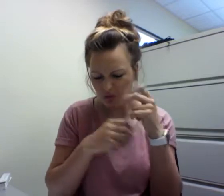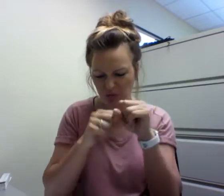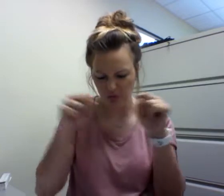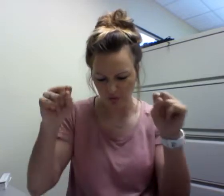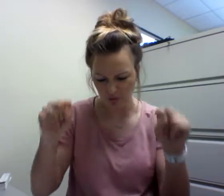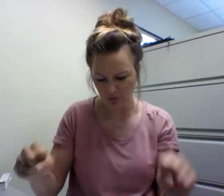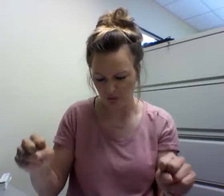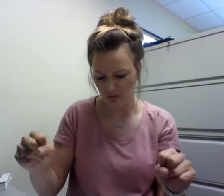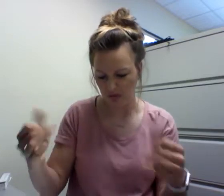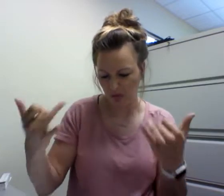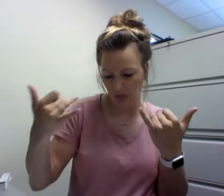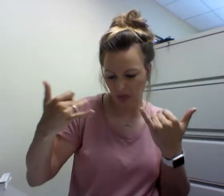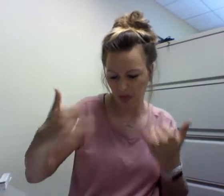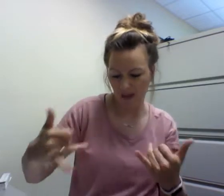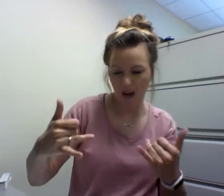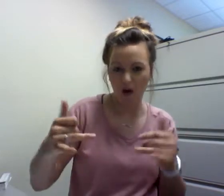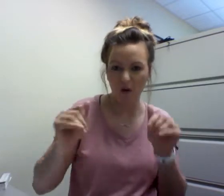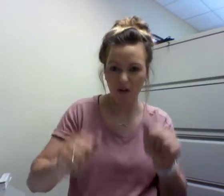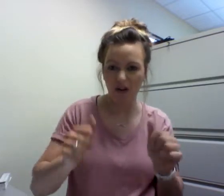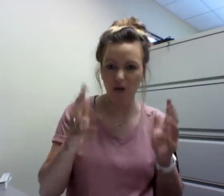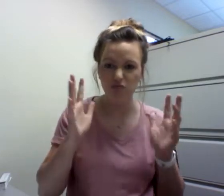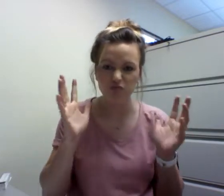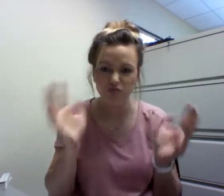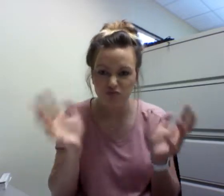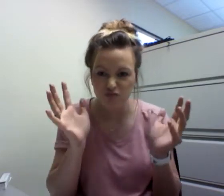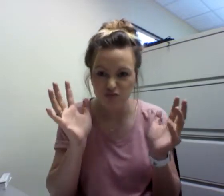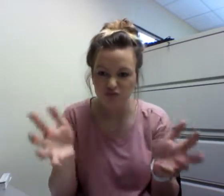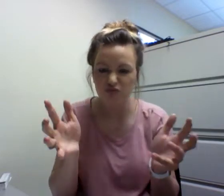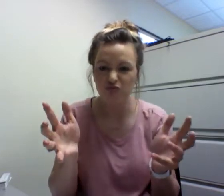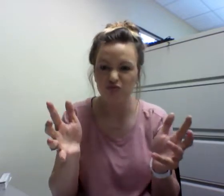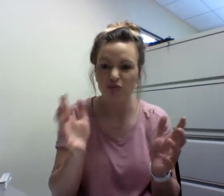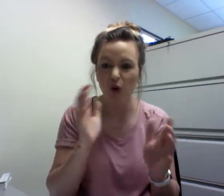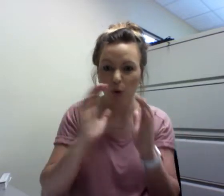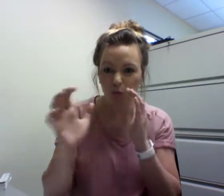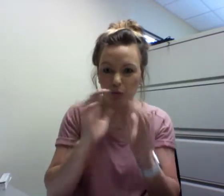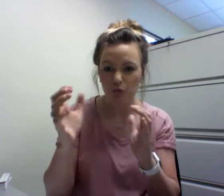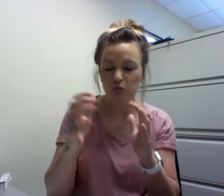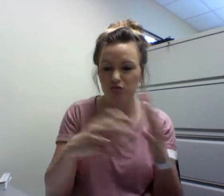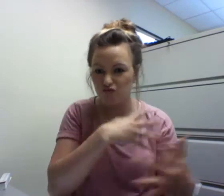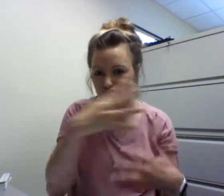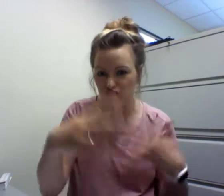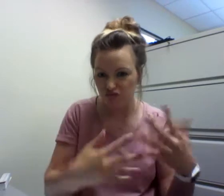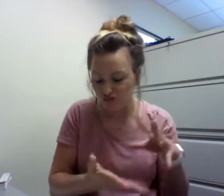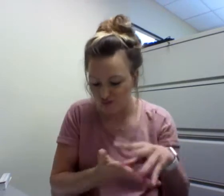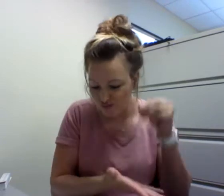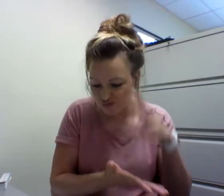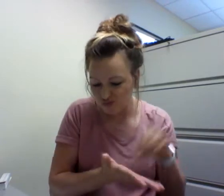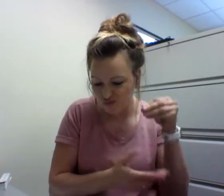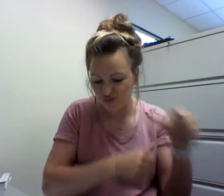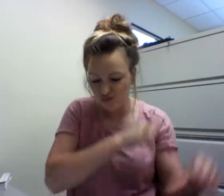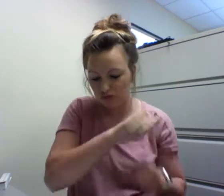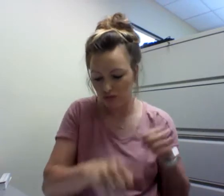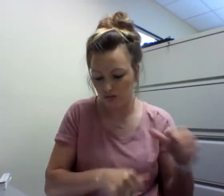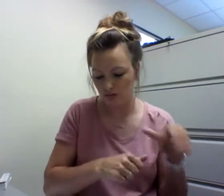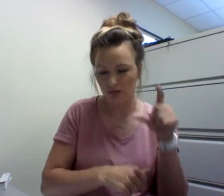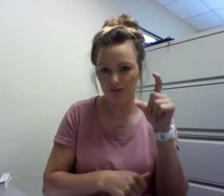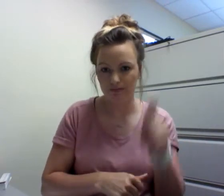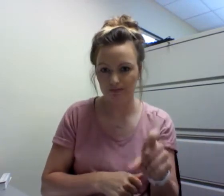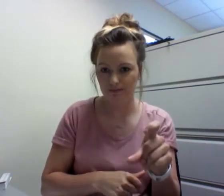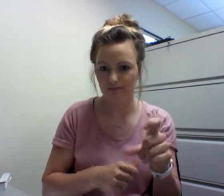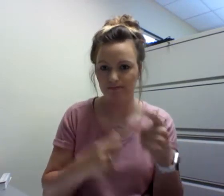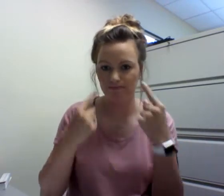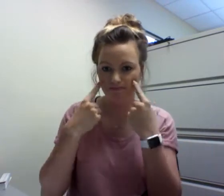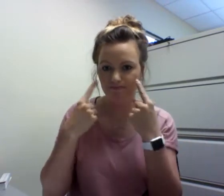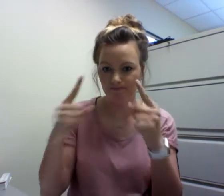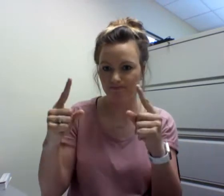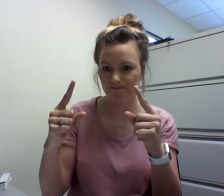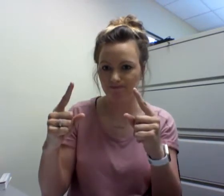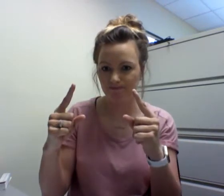Now, as we fast forward to the present, we see the expansive progression of ASL from linguistic and sociopolitical perspectives.